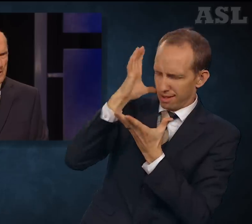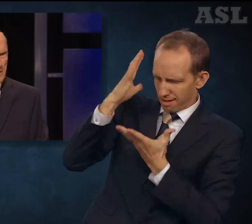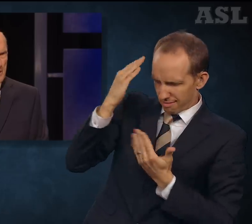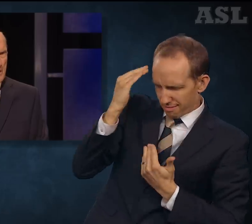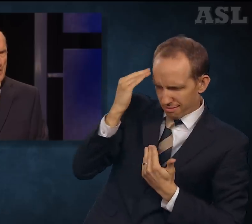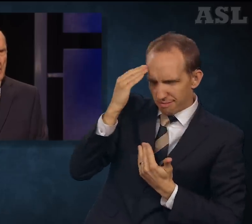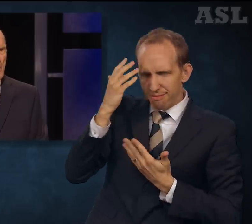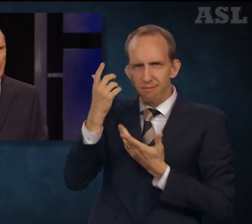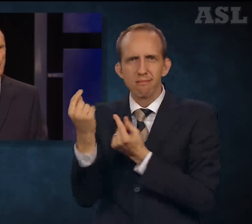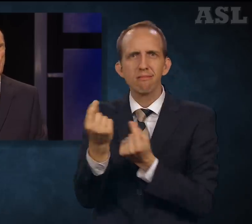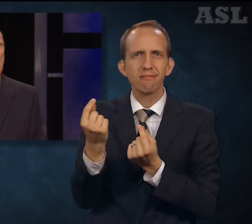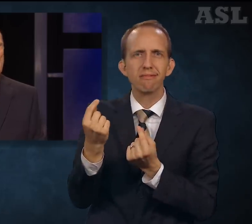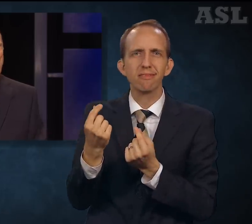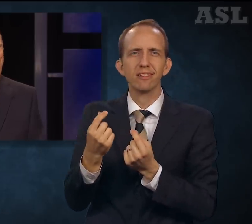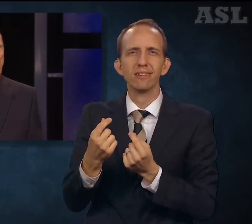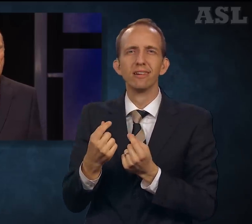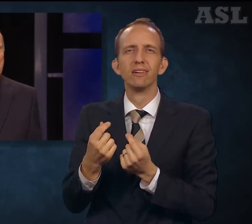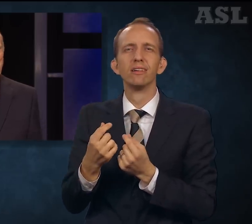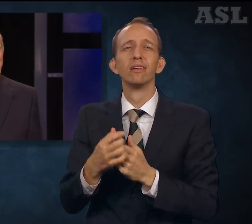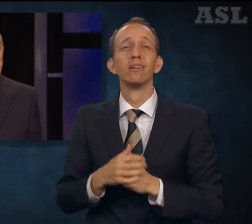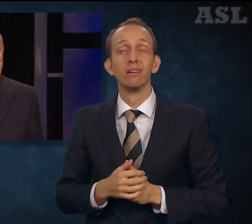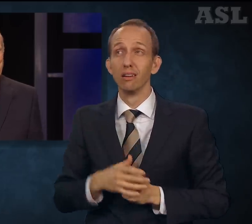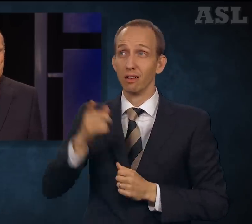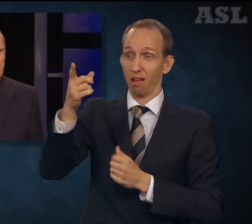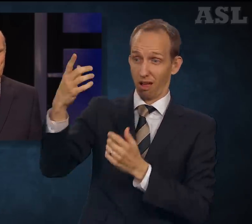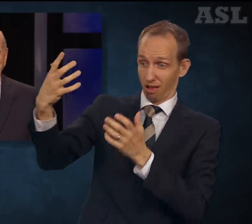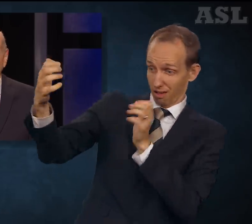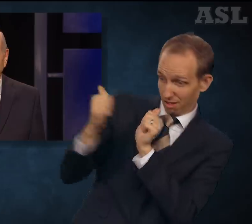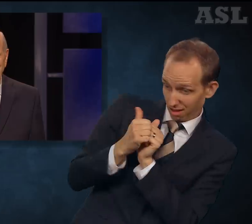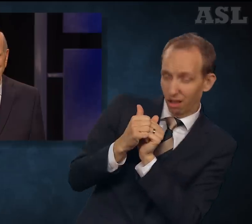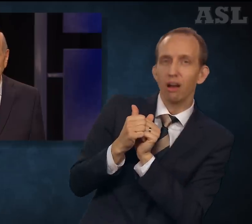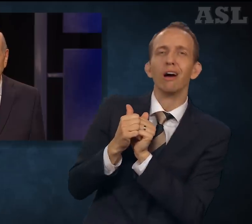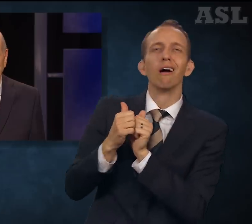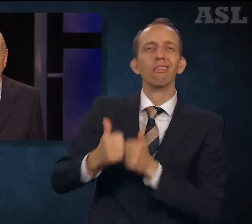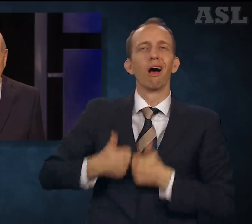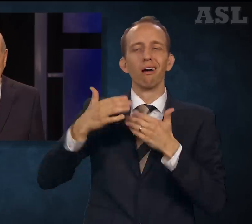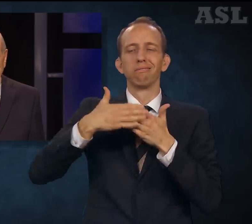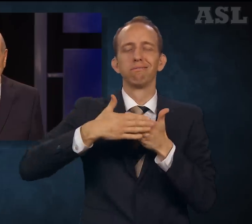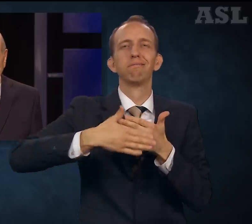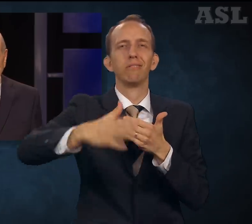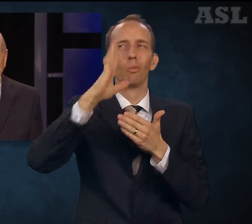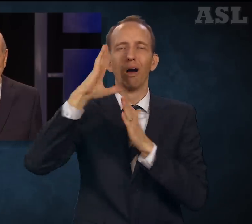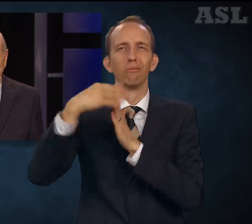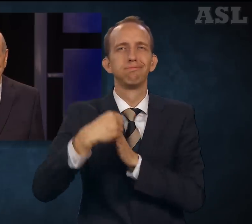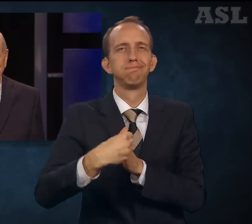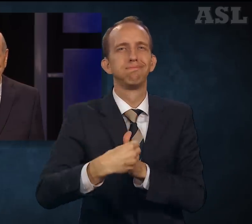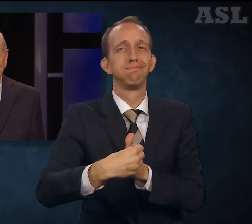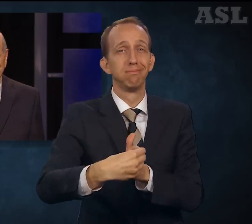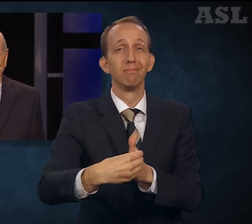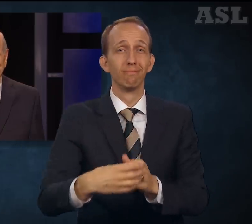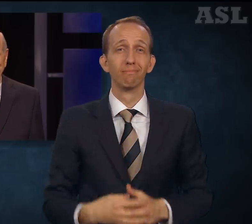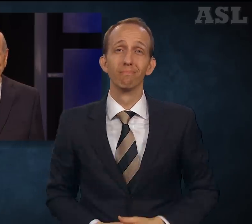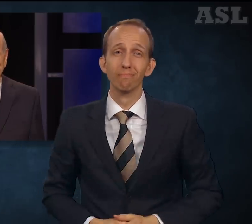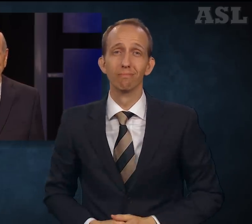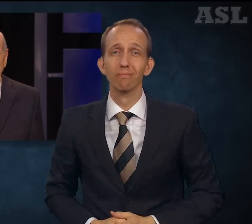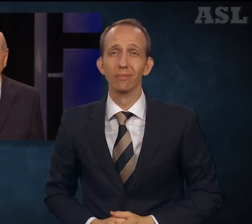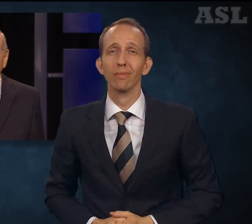DEVELOP THE CRUCIAL,